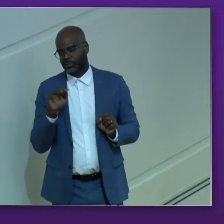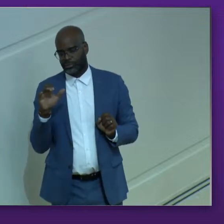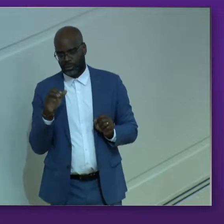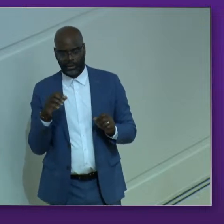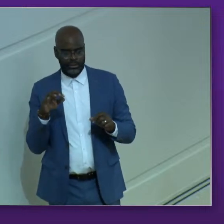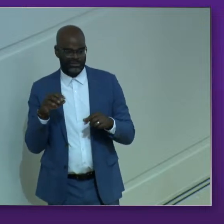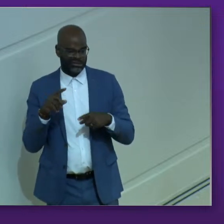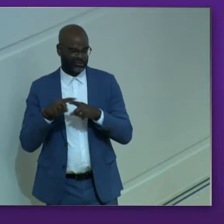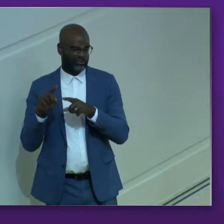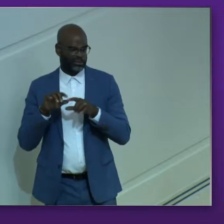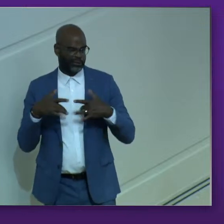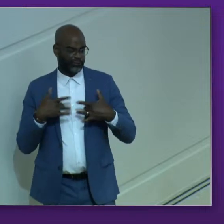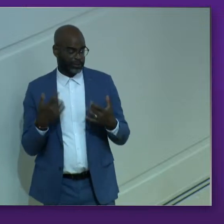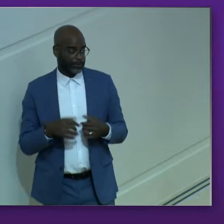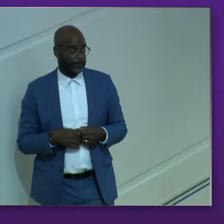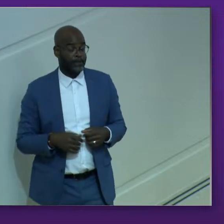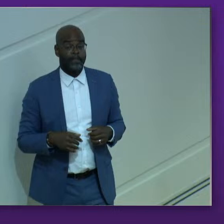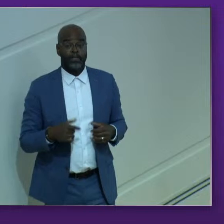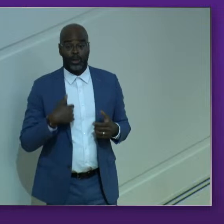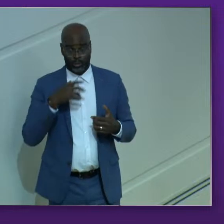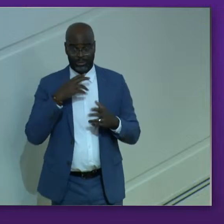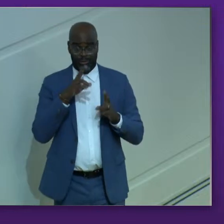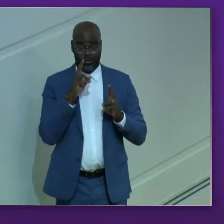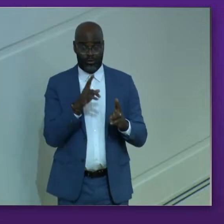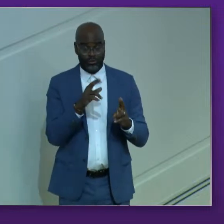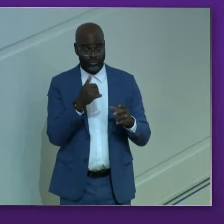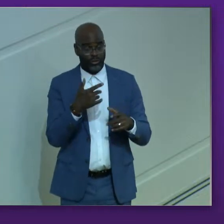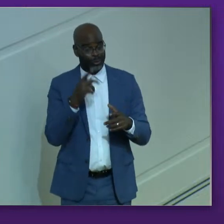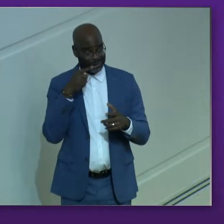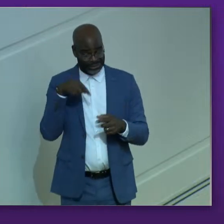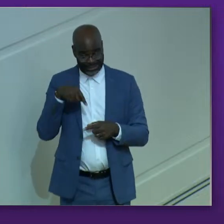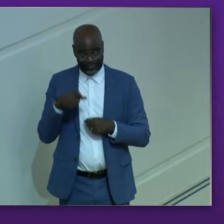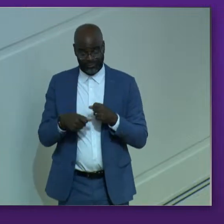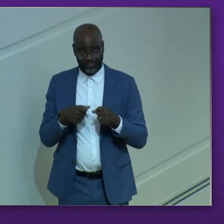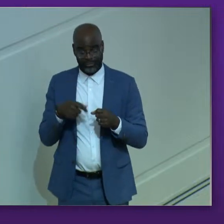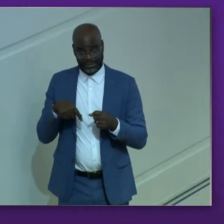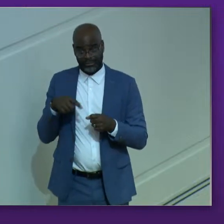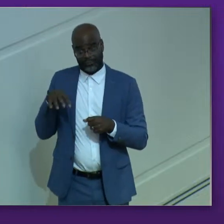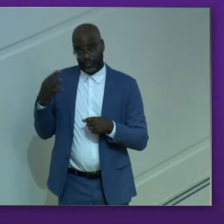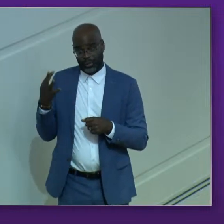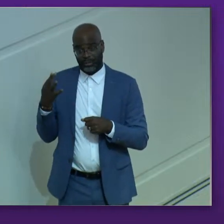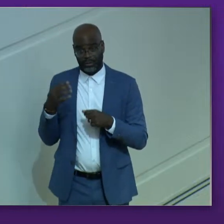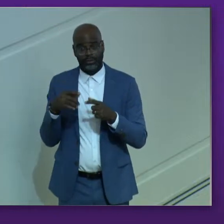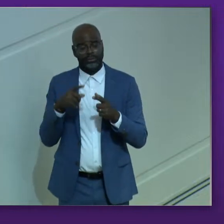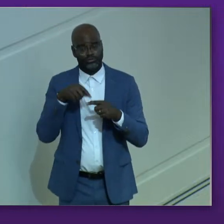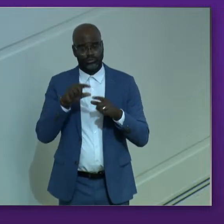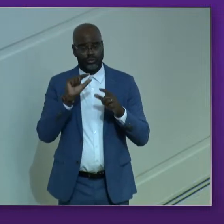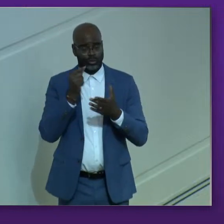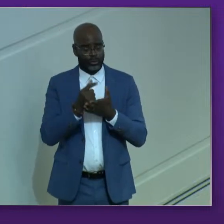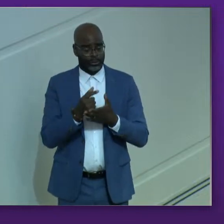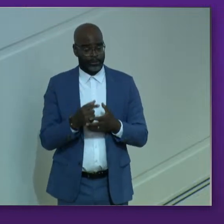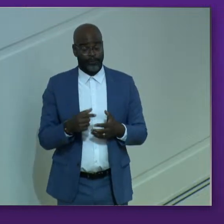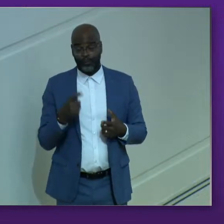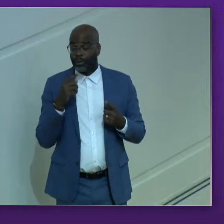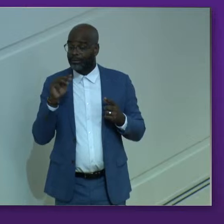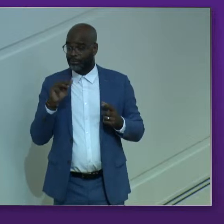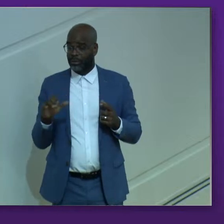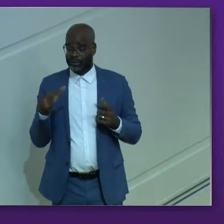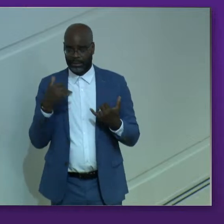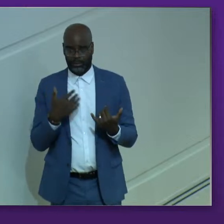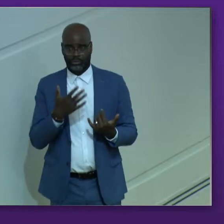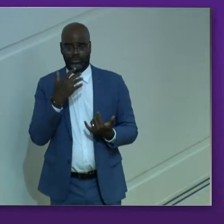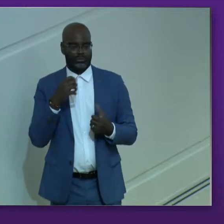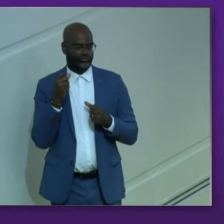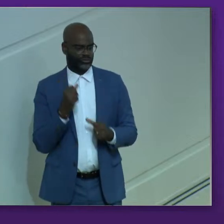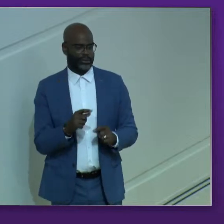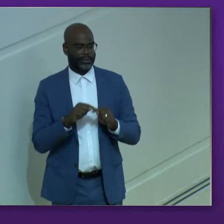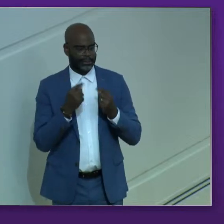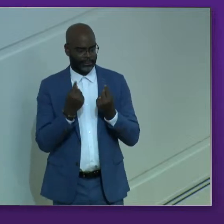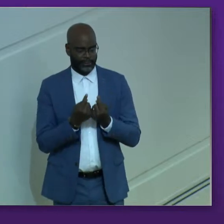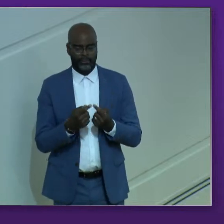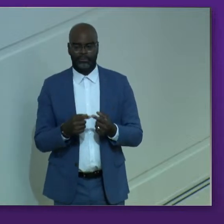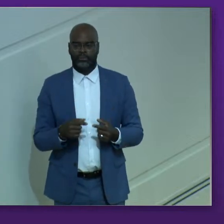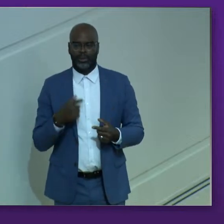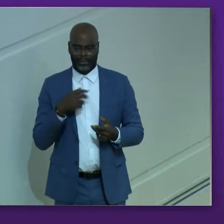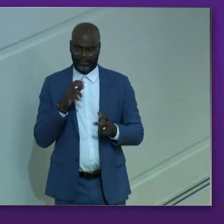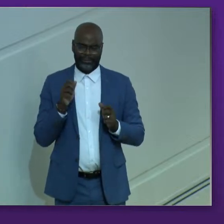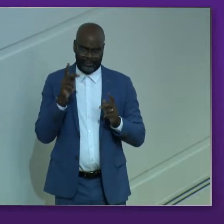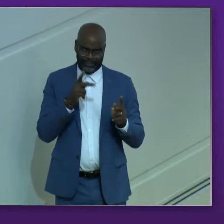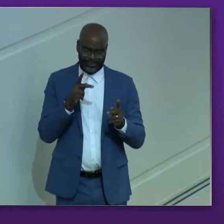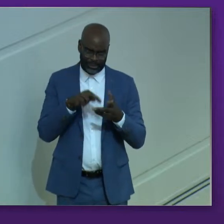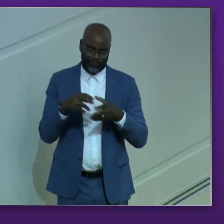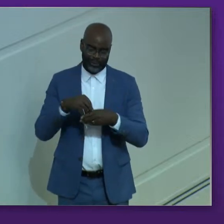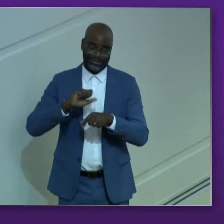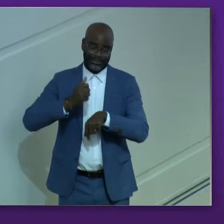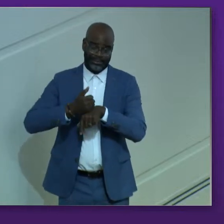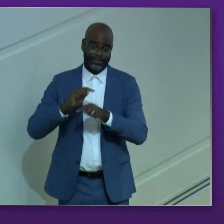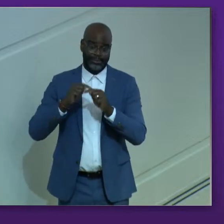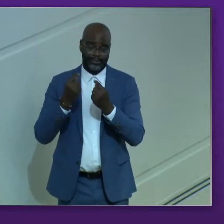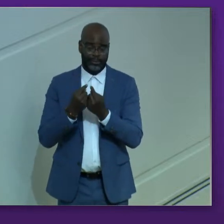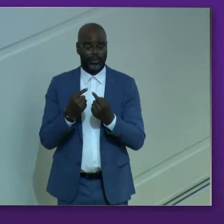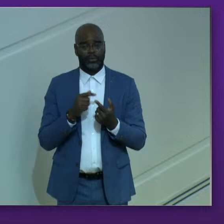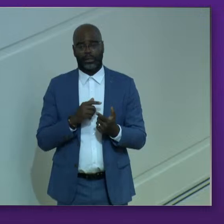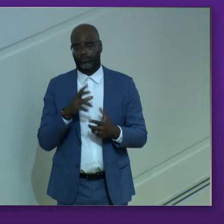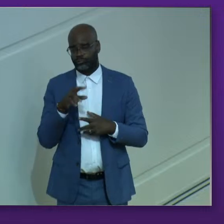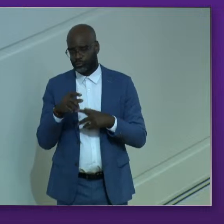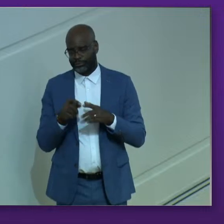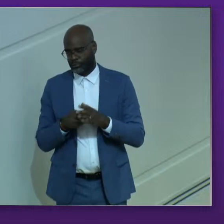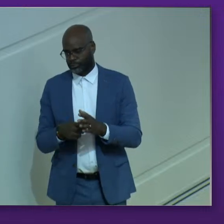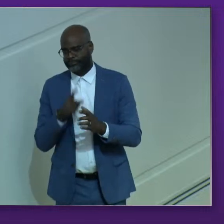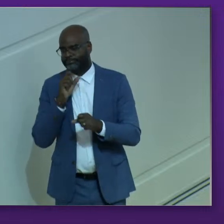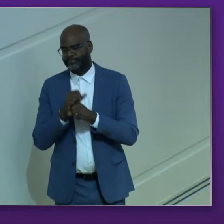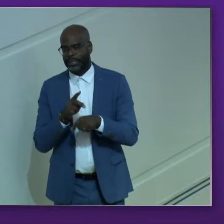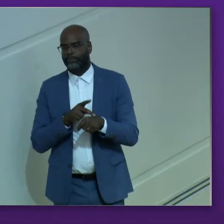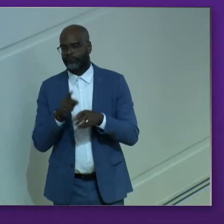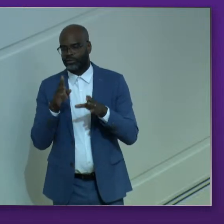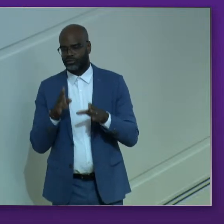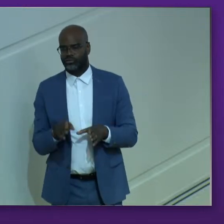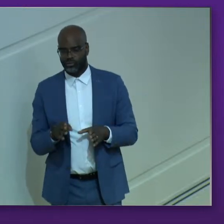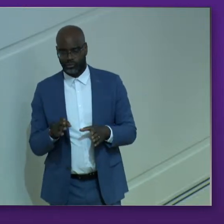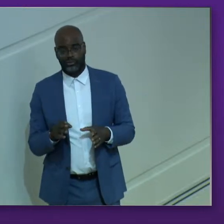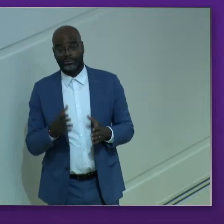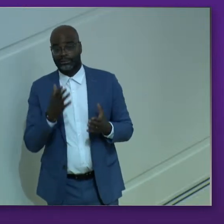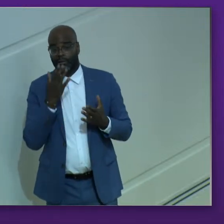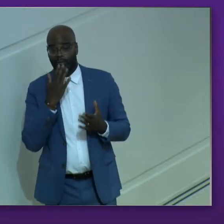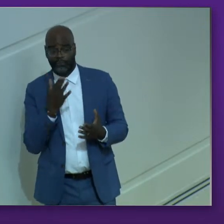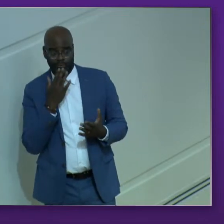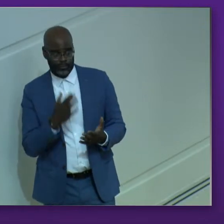A FORMAL UNRECORDED TRAINING